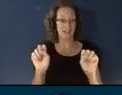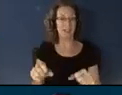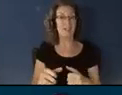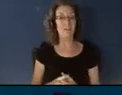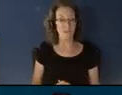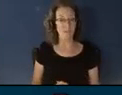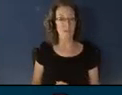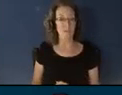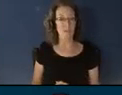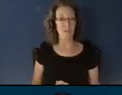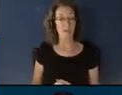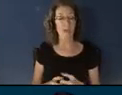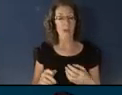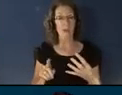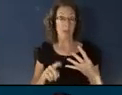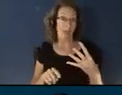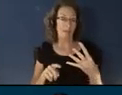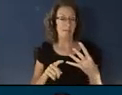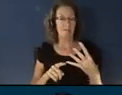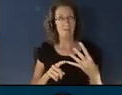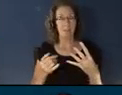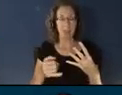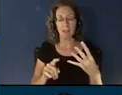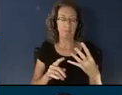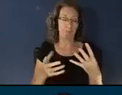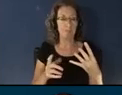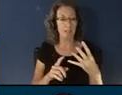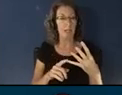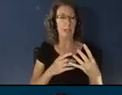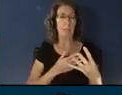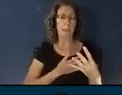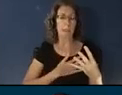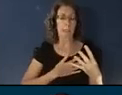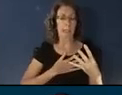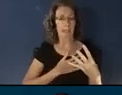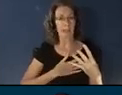And last but not least that's not last but um, please just put only important